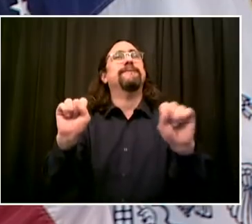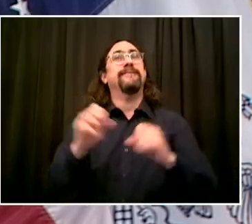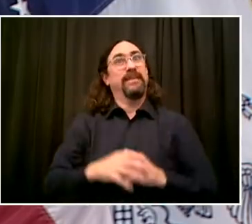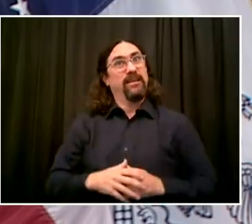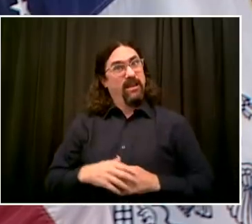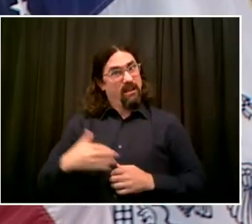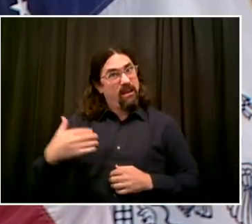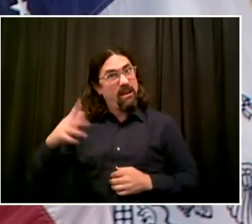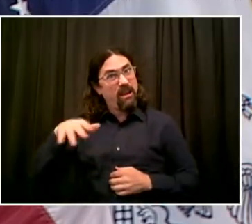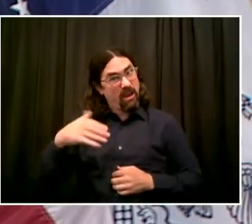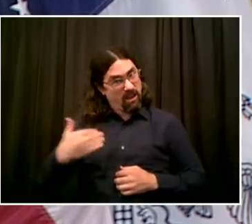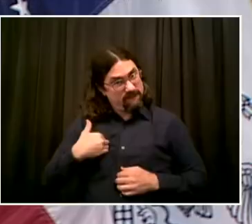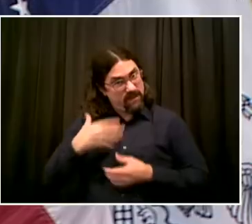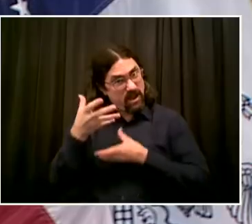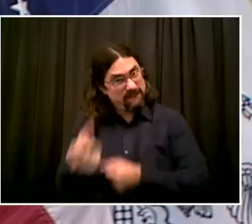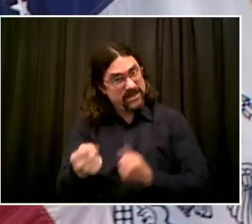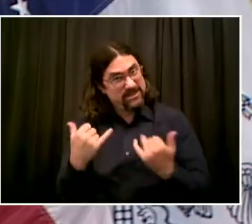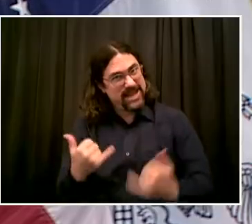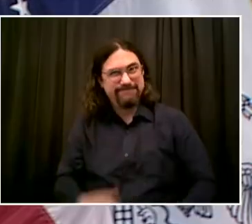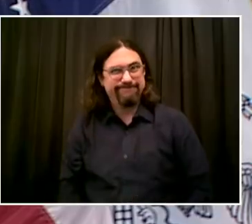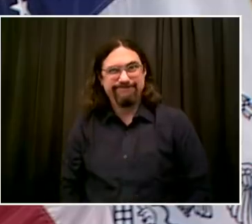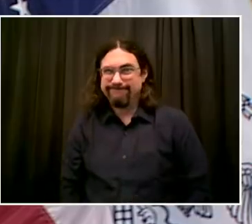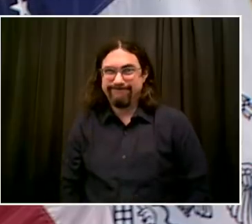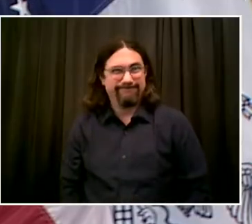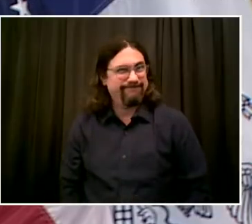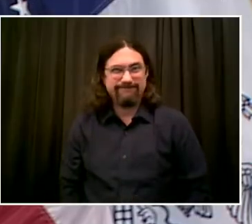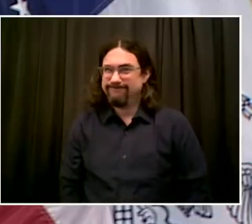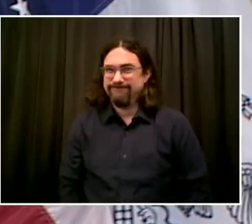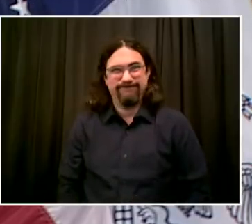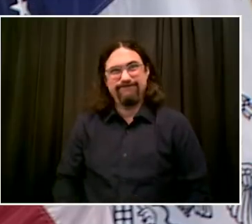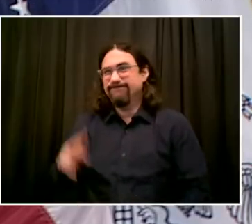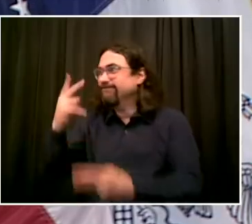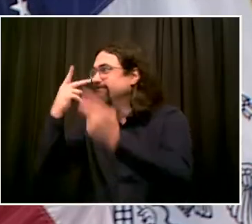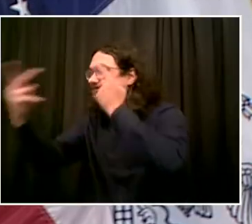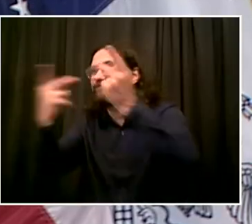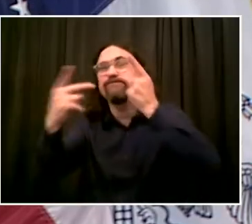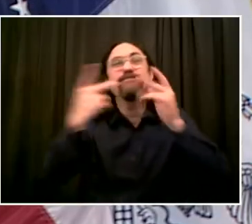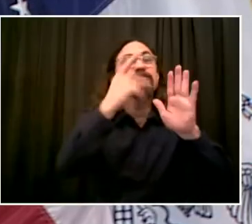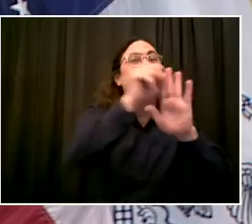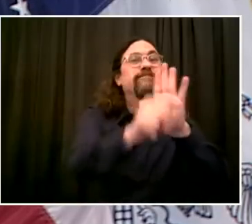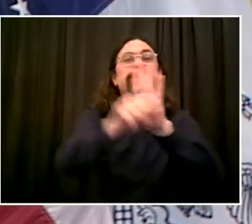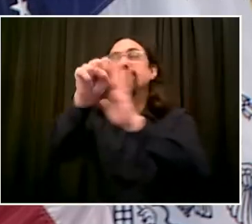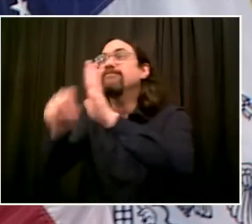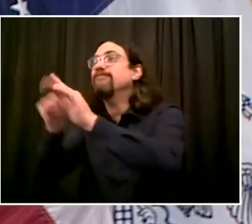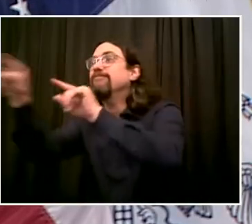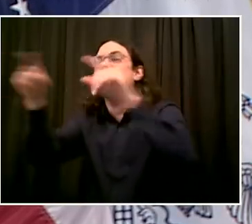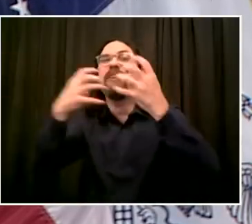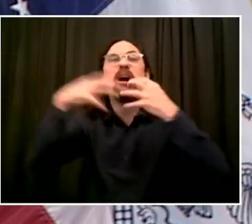SLIPPERY SLOP E, ASW E HAVE SEEN, INDOOR IS A CHALLENGE AND WE NEED TO BE TIGHT UTABO T.I